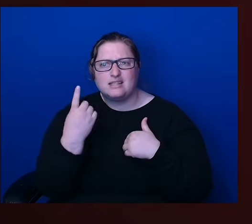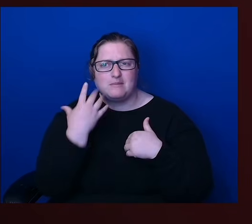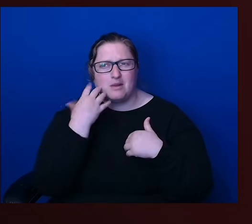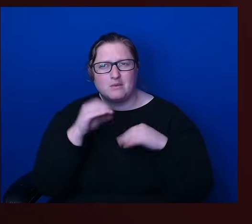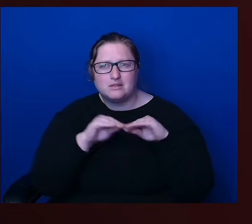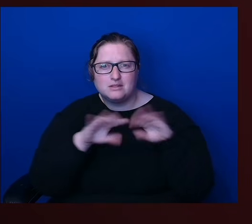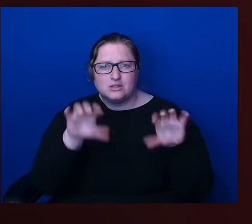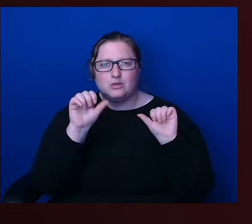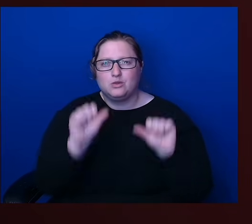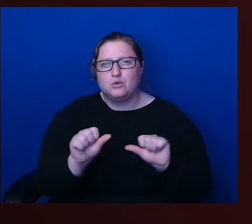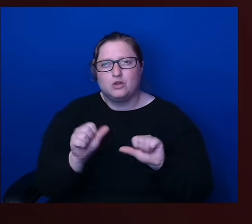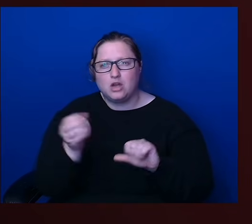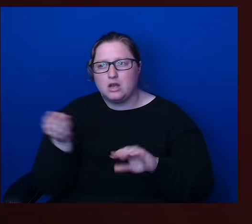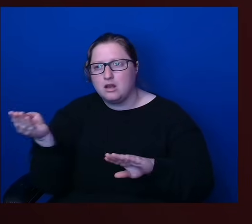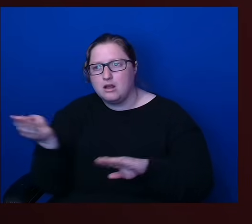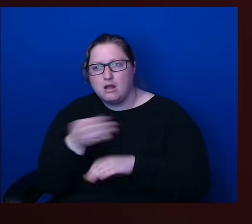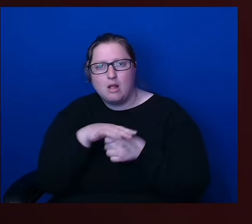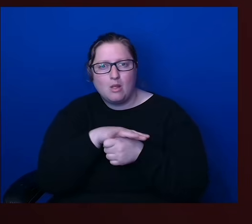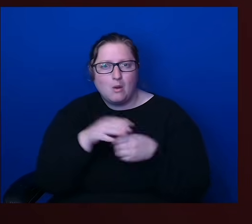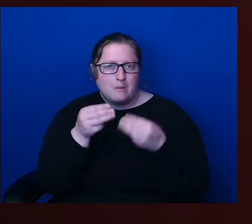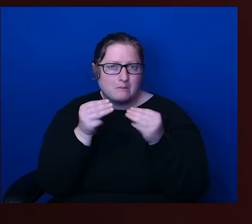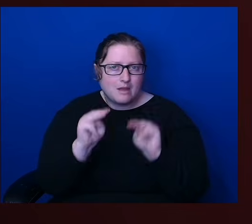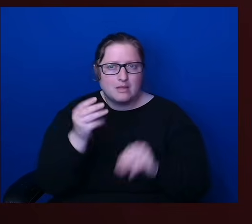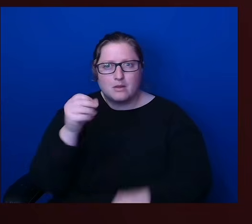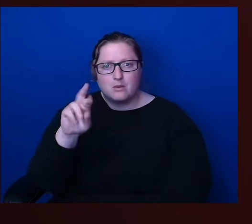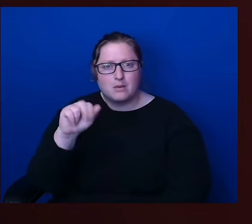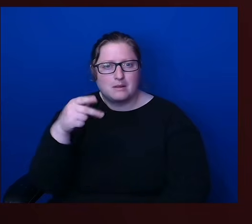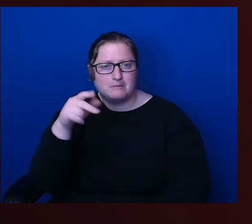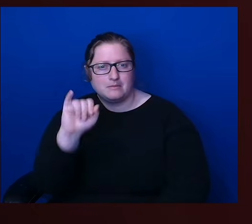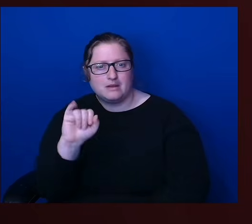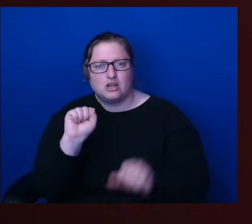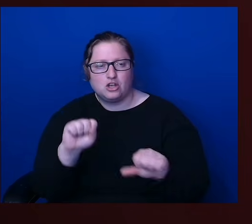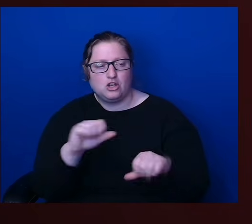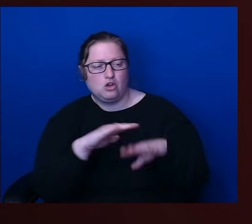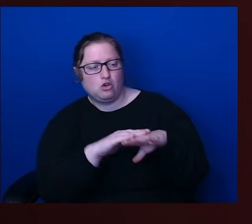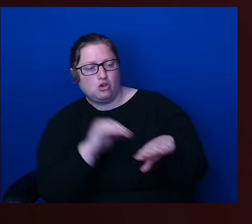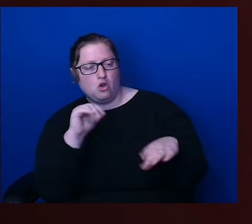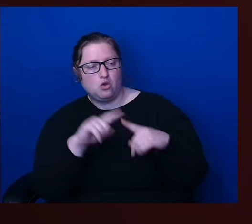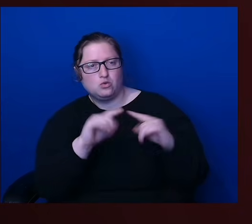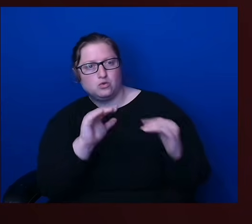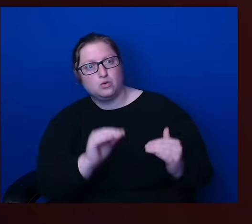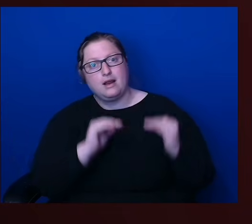a local method or an API and have it call that to enhance its response.